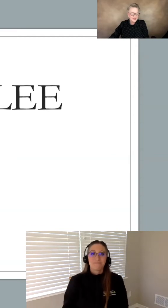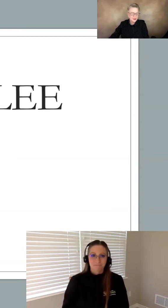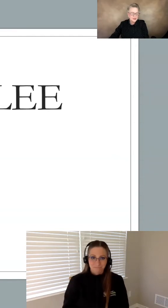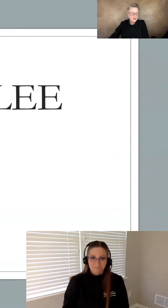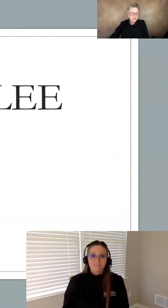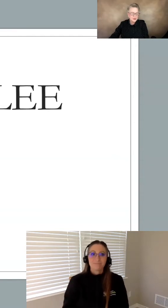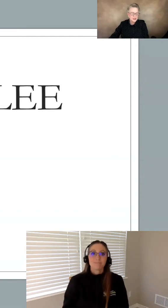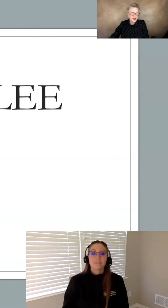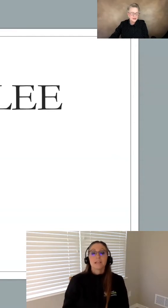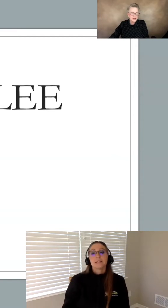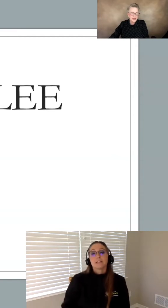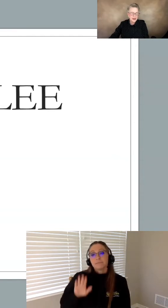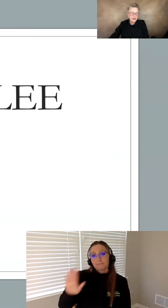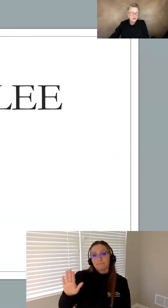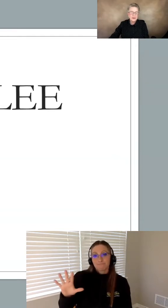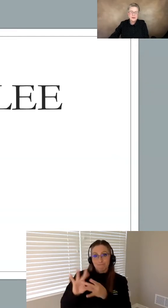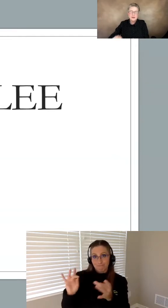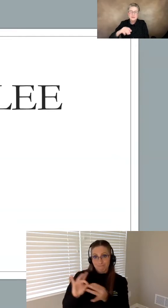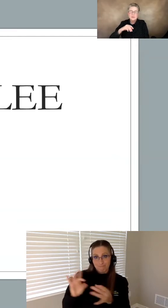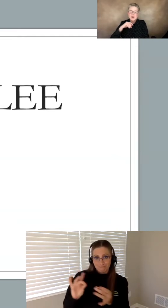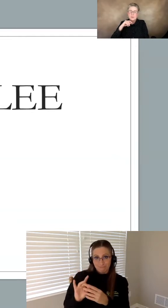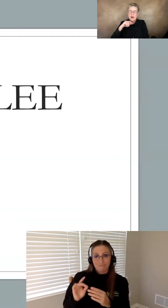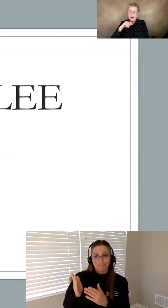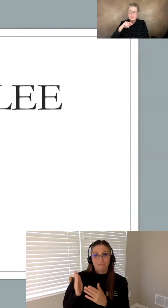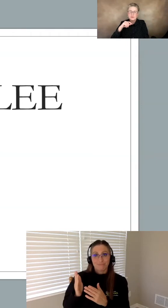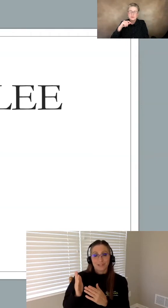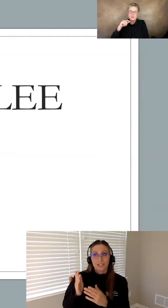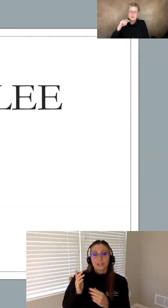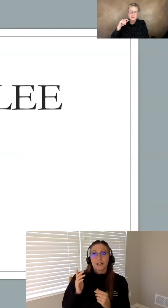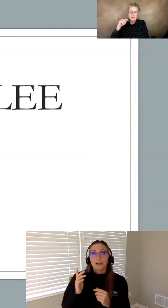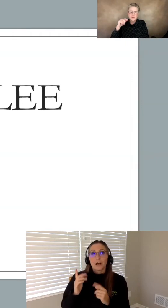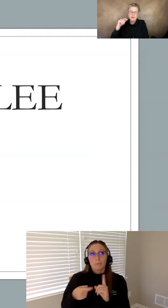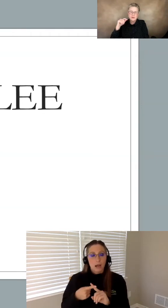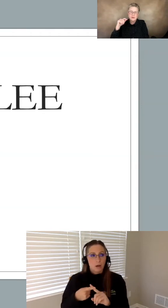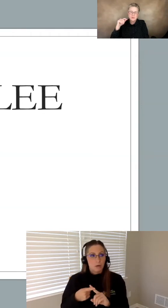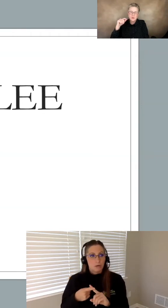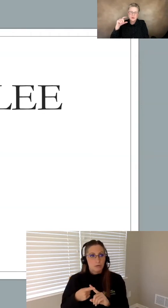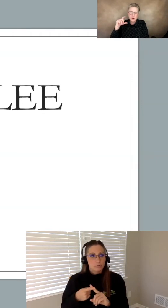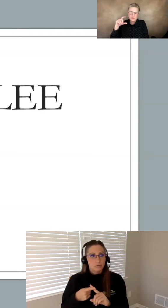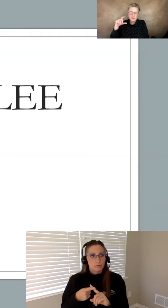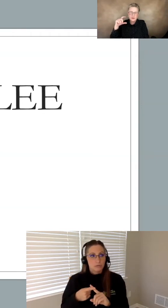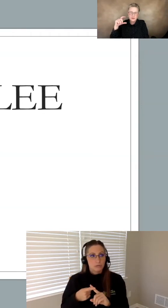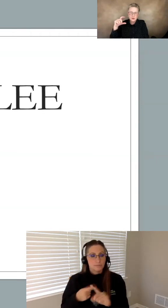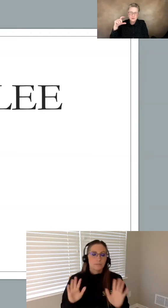so this is what she had to say about when we're talking about the Leadership